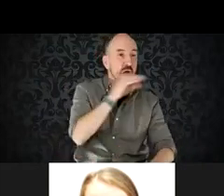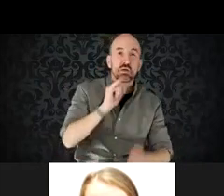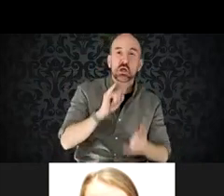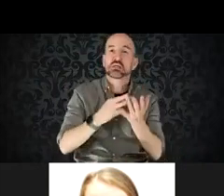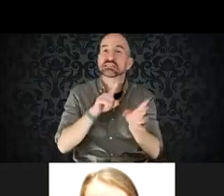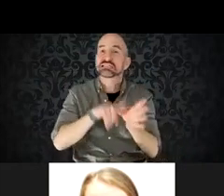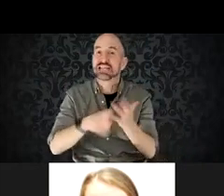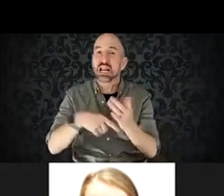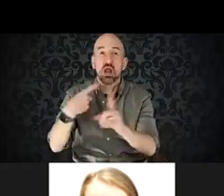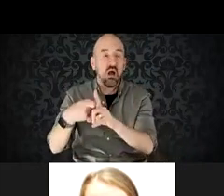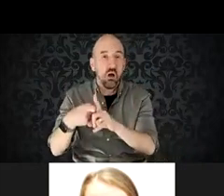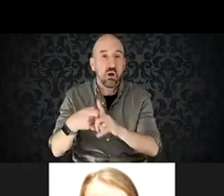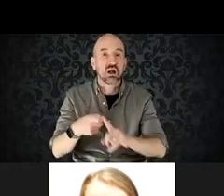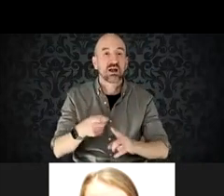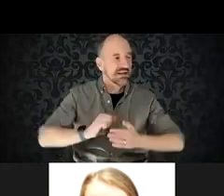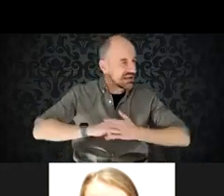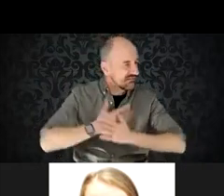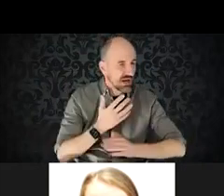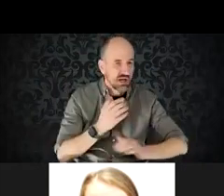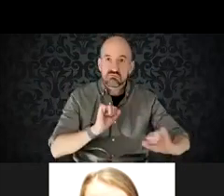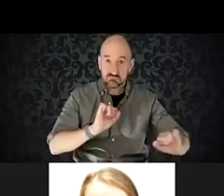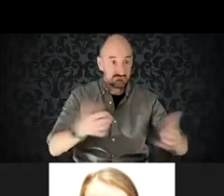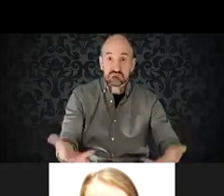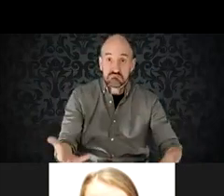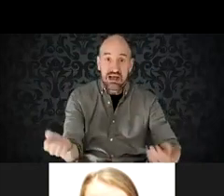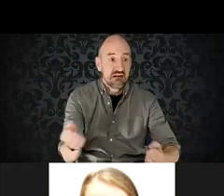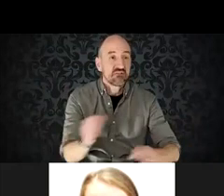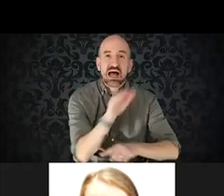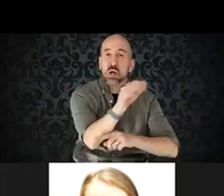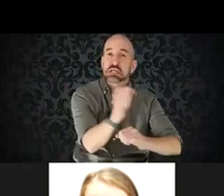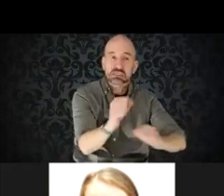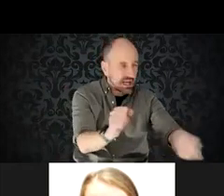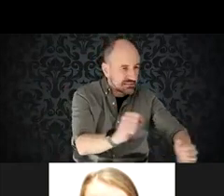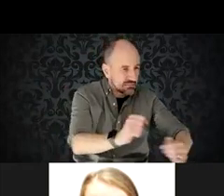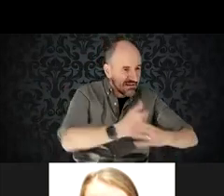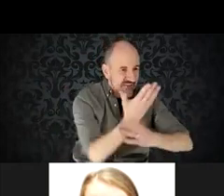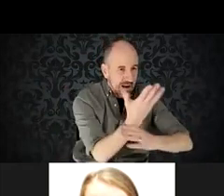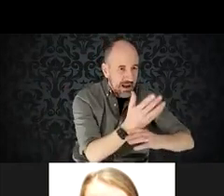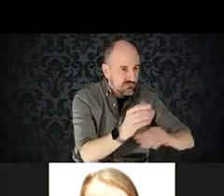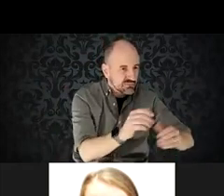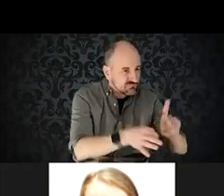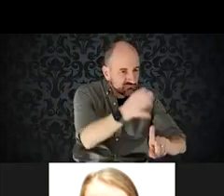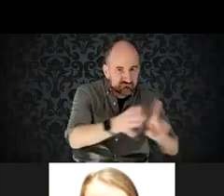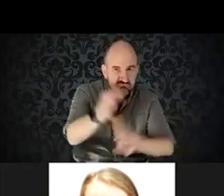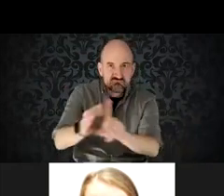Terrell, who is our arts manager, and Alexandra Bailey from horticultural charity thrive, to talk about horticultural therapy to